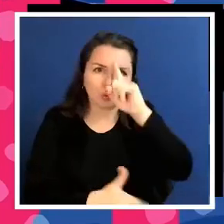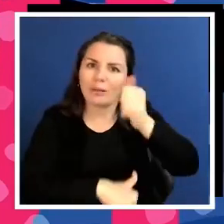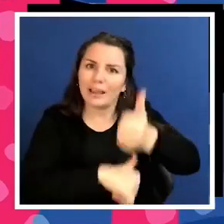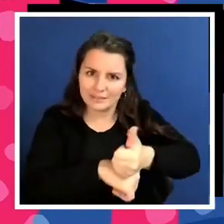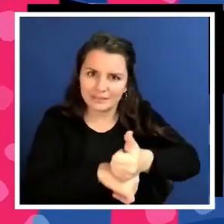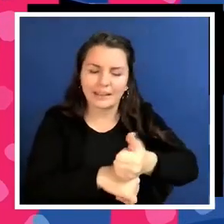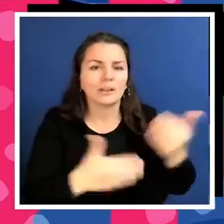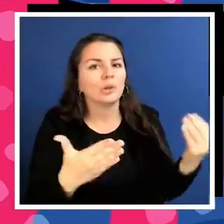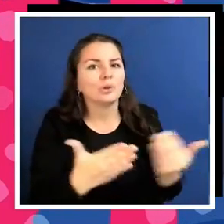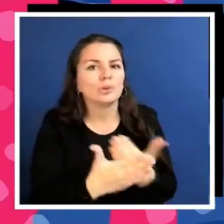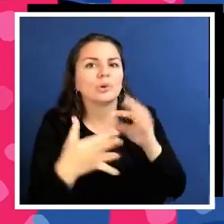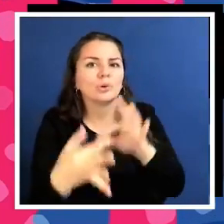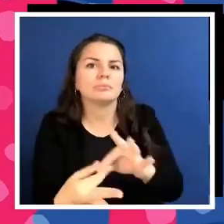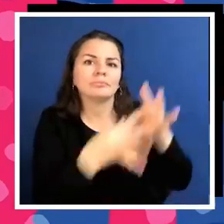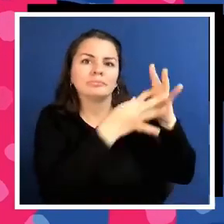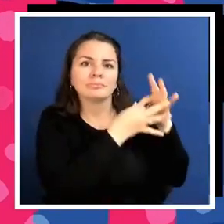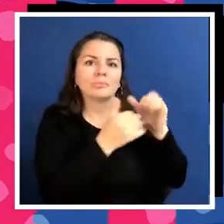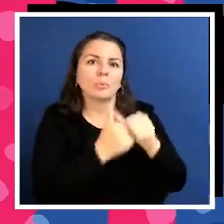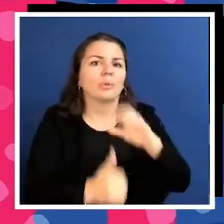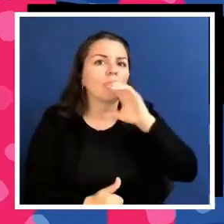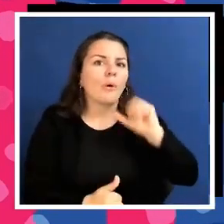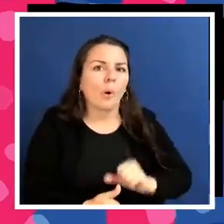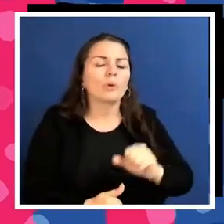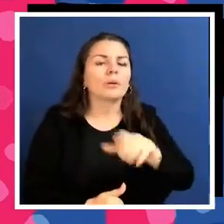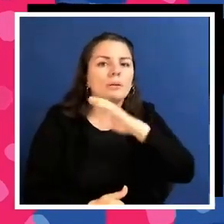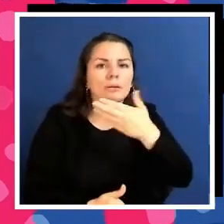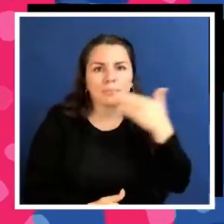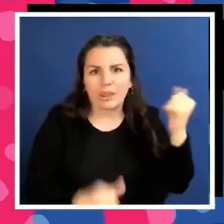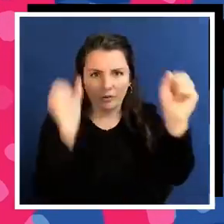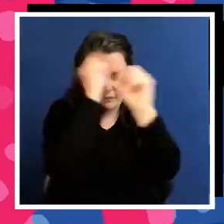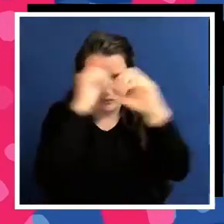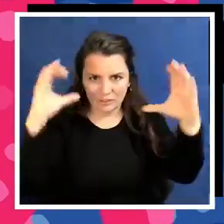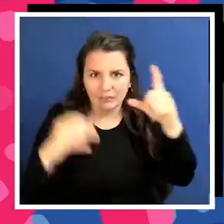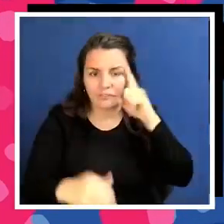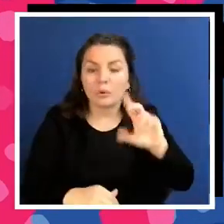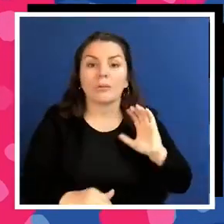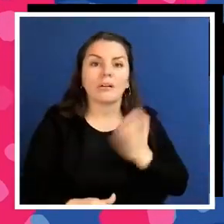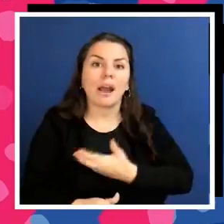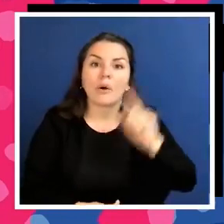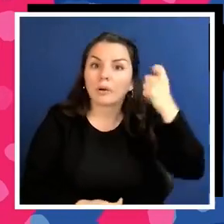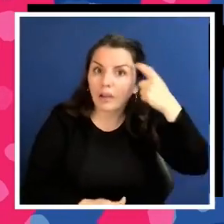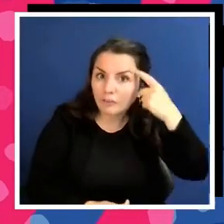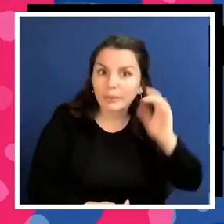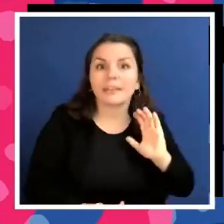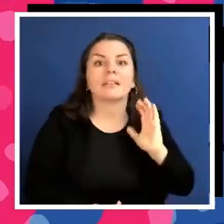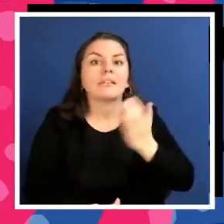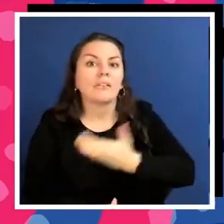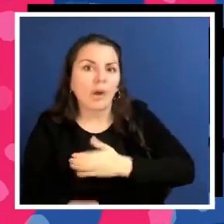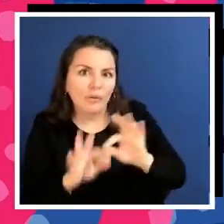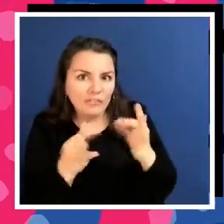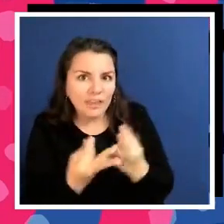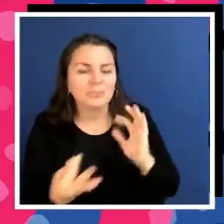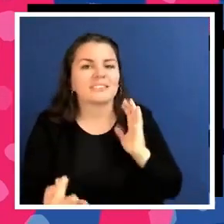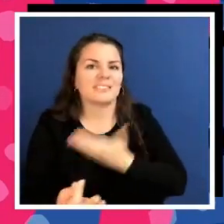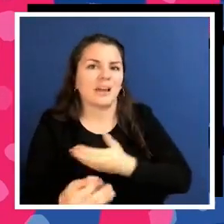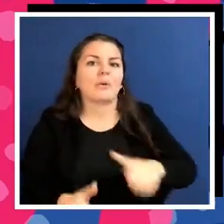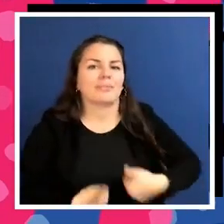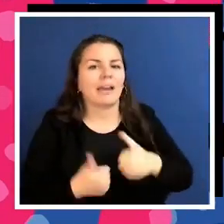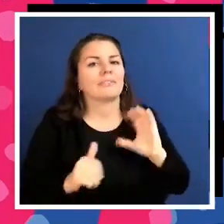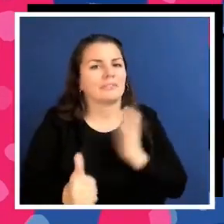POLICY WE ARE BUILDING A NEW